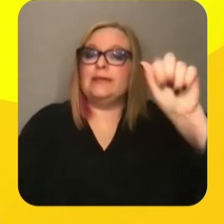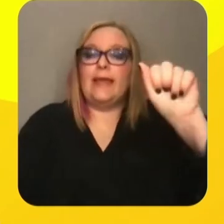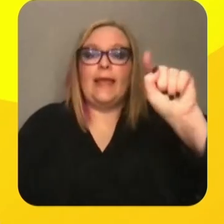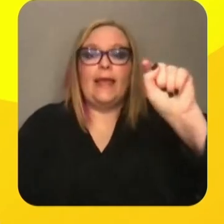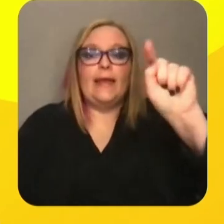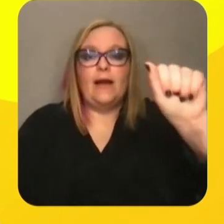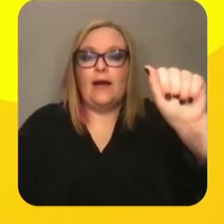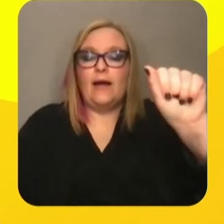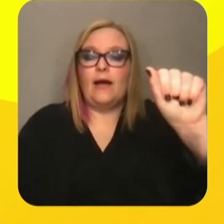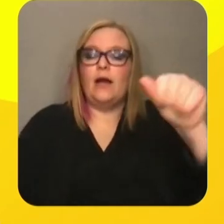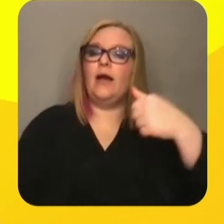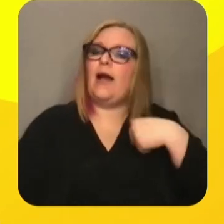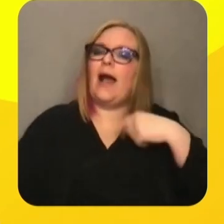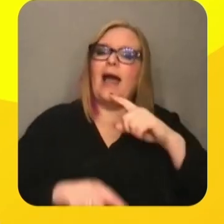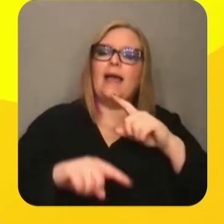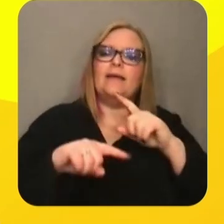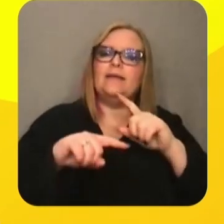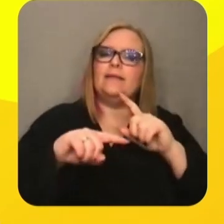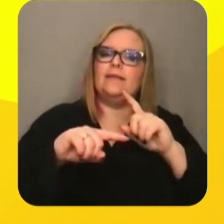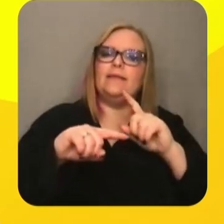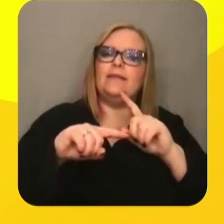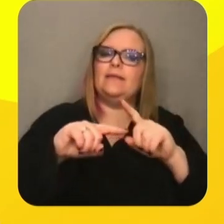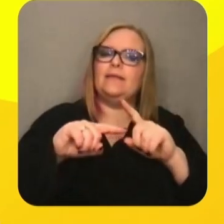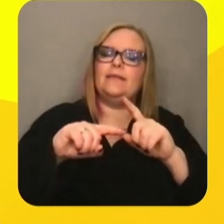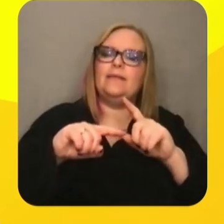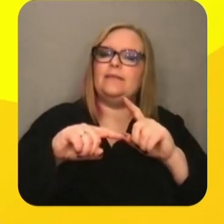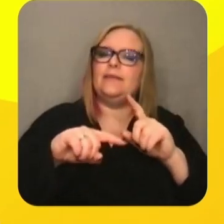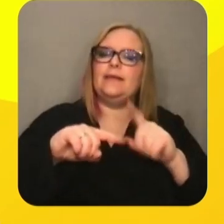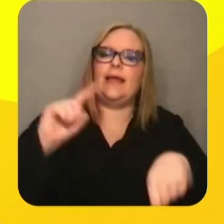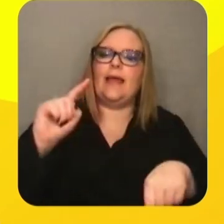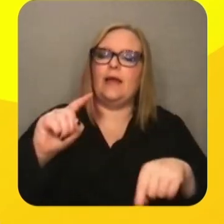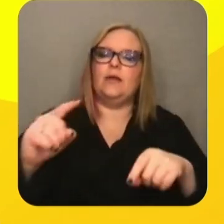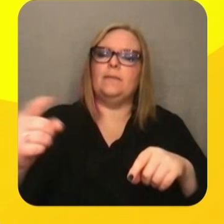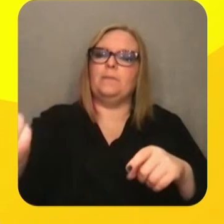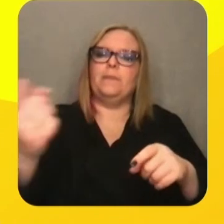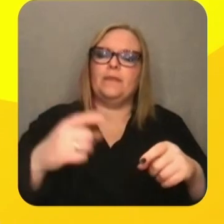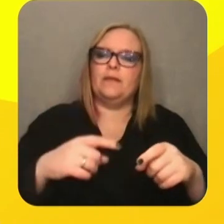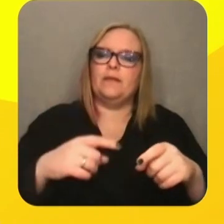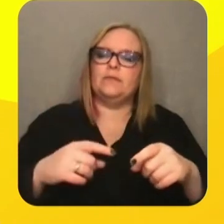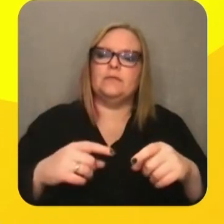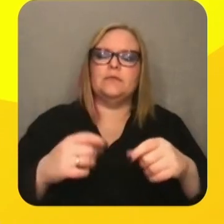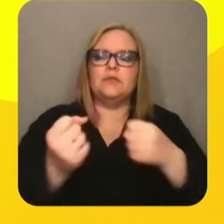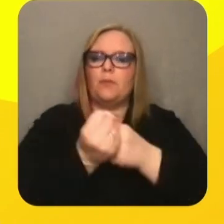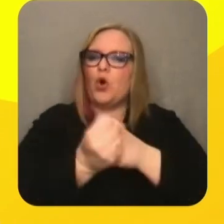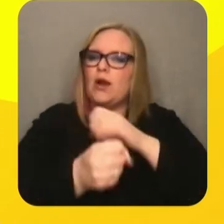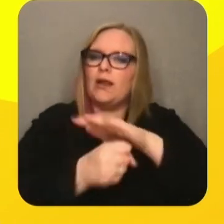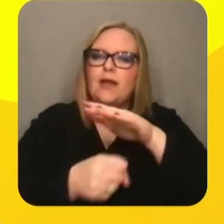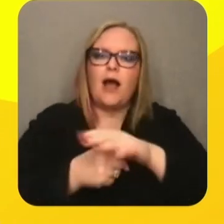I can't speak enough of some of the data that McKinsey puts out around how companies